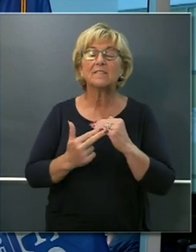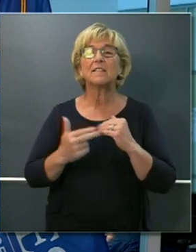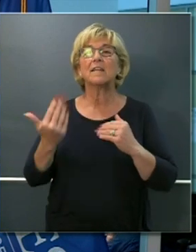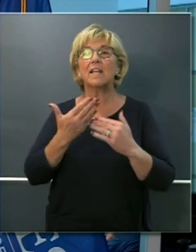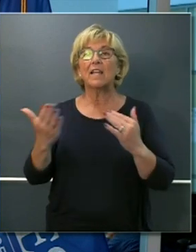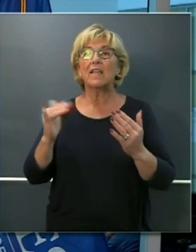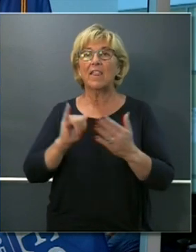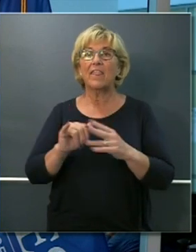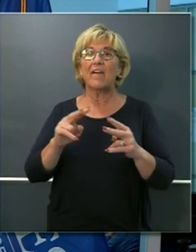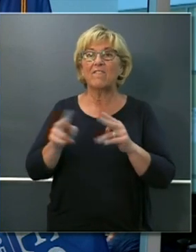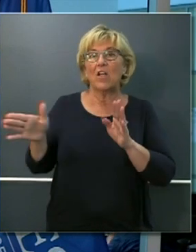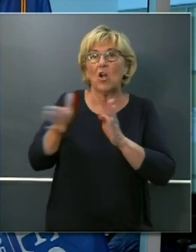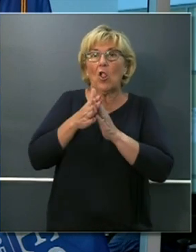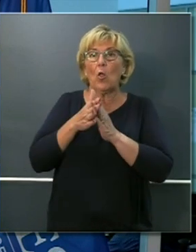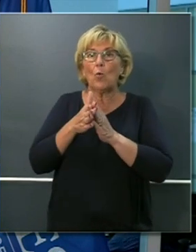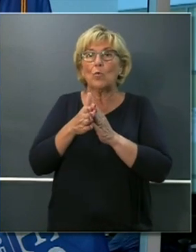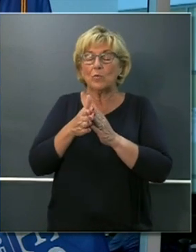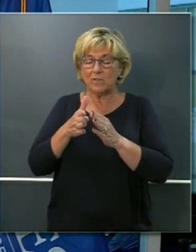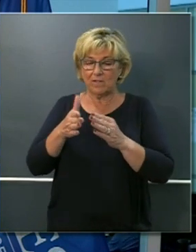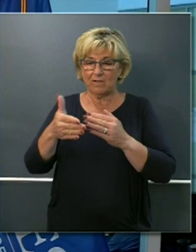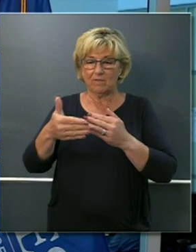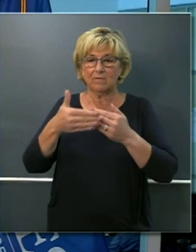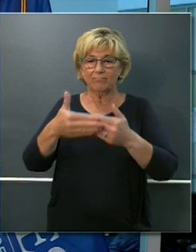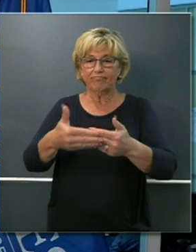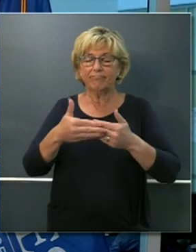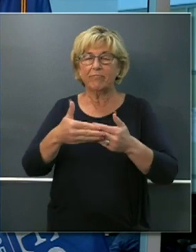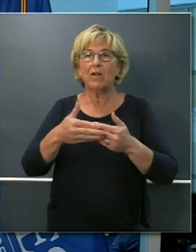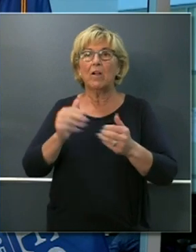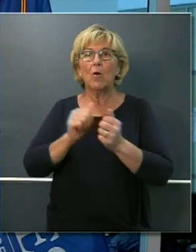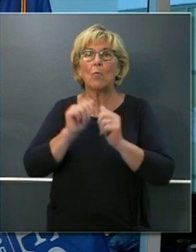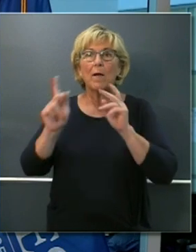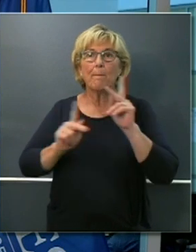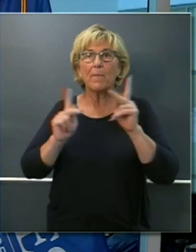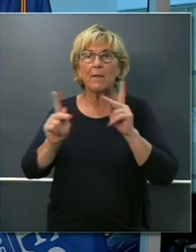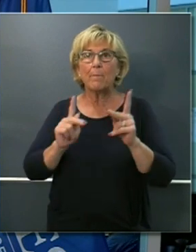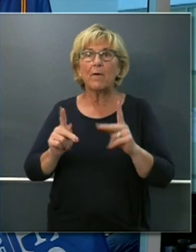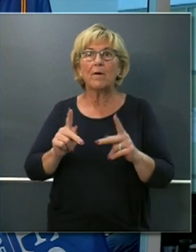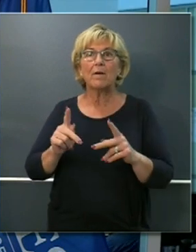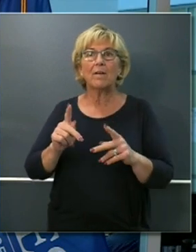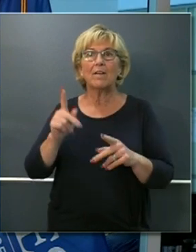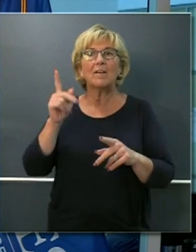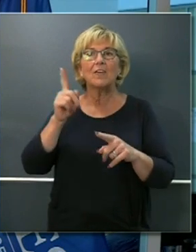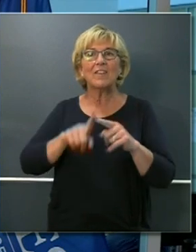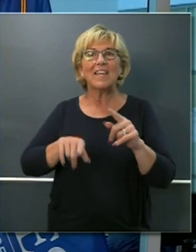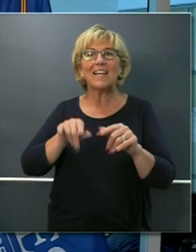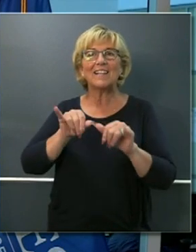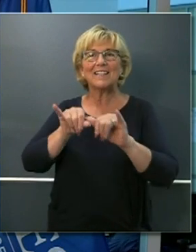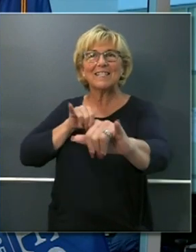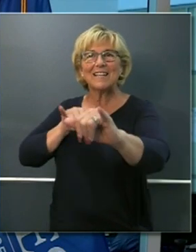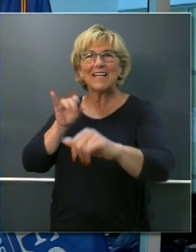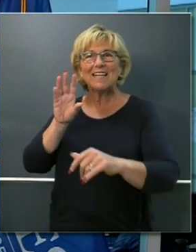WANT TO CREATE AN OPPORTUNITY FOR THOSE, BUT WE KNOW IT WILL BE LONGER IN COMING AND THAT IS